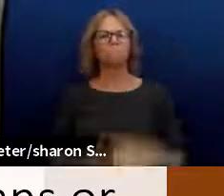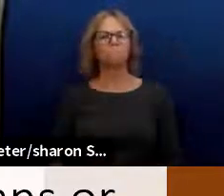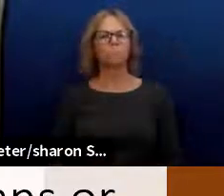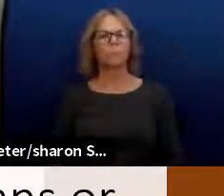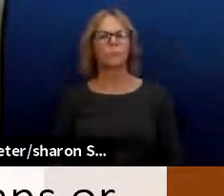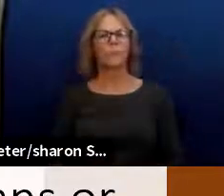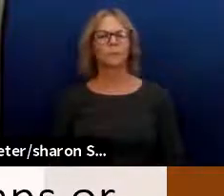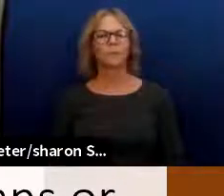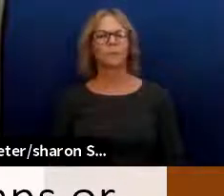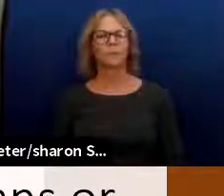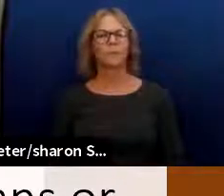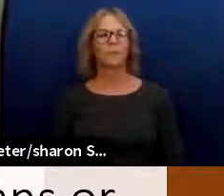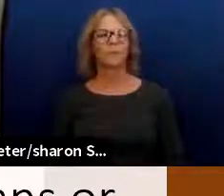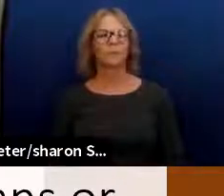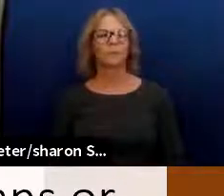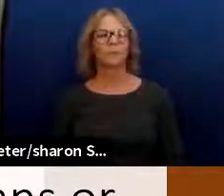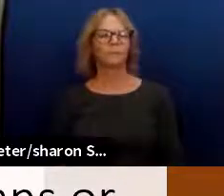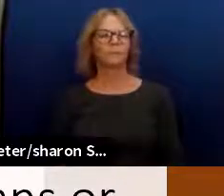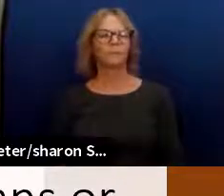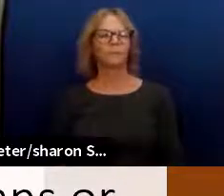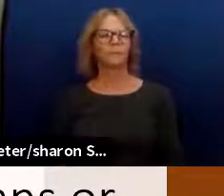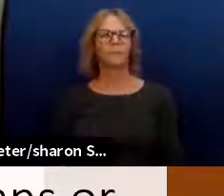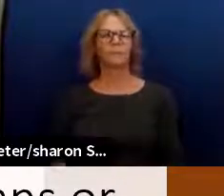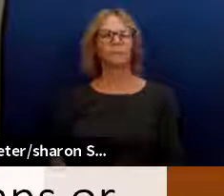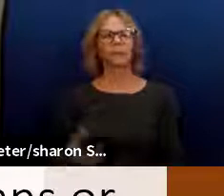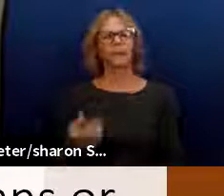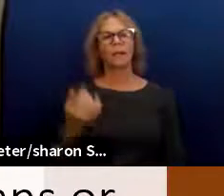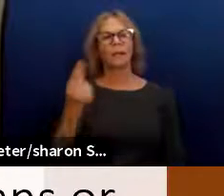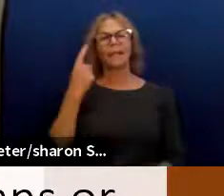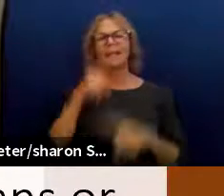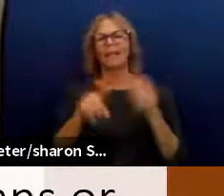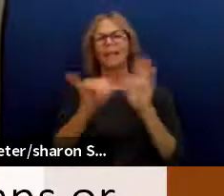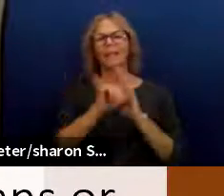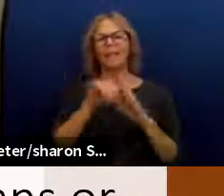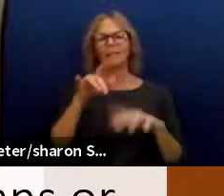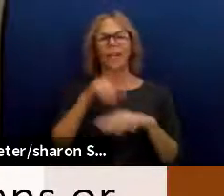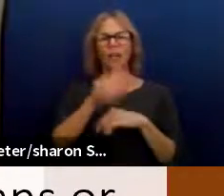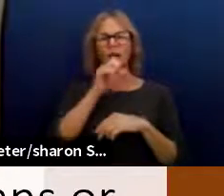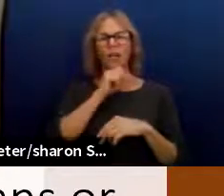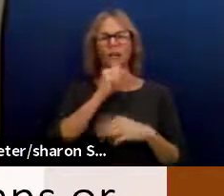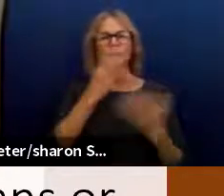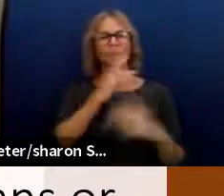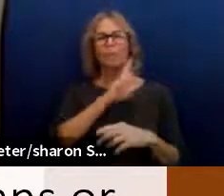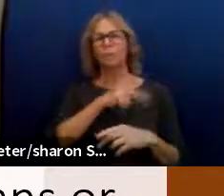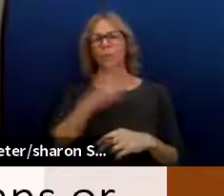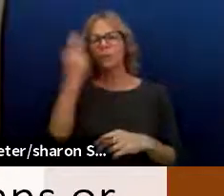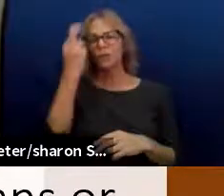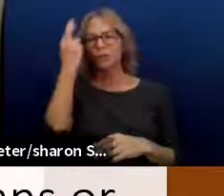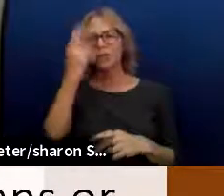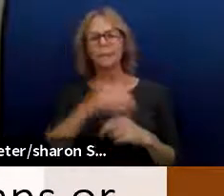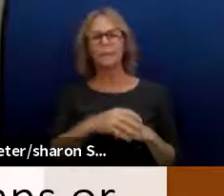identity at an early age. And that can be for many reasons, including personal reasons within that individual, reasons relating to